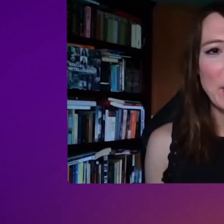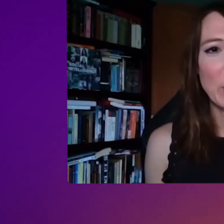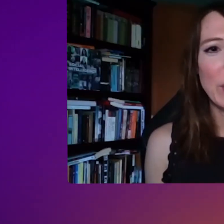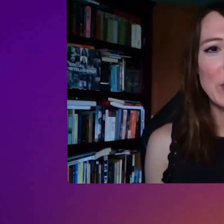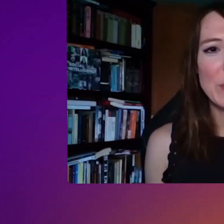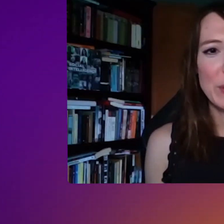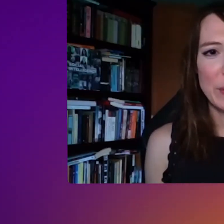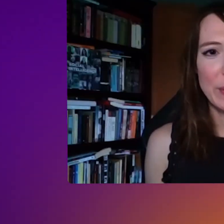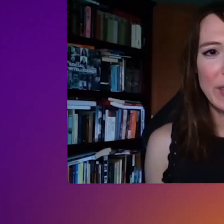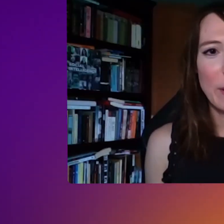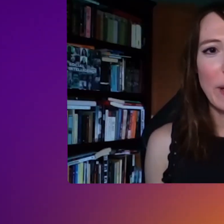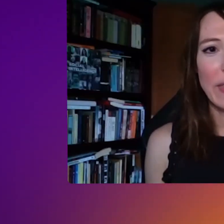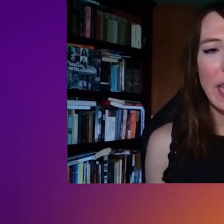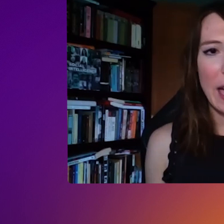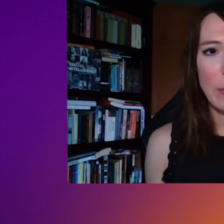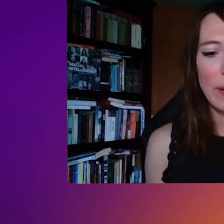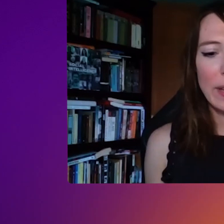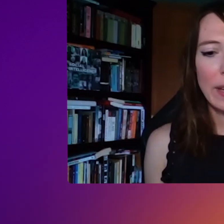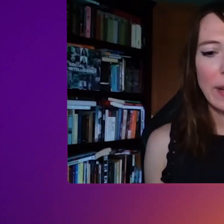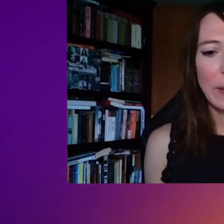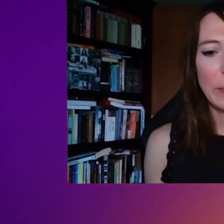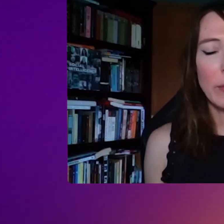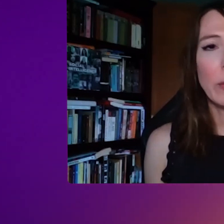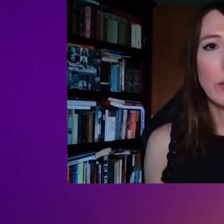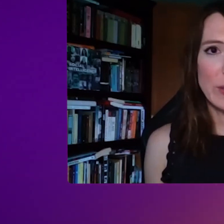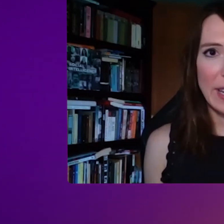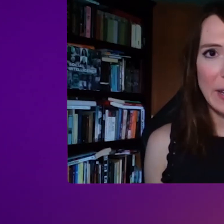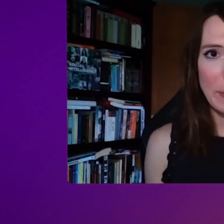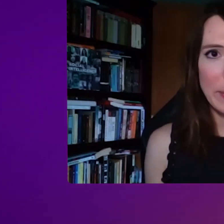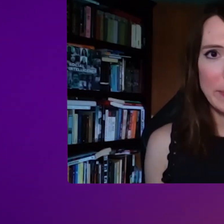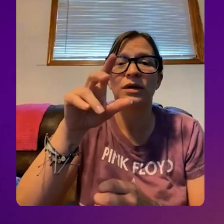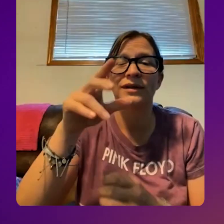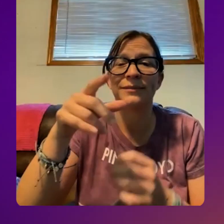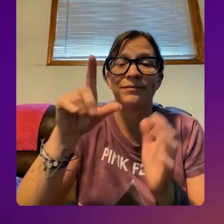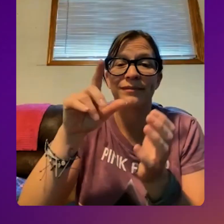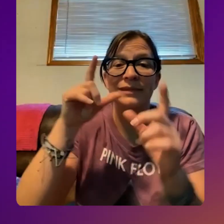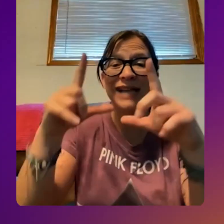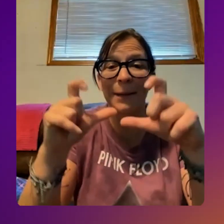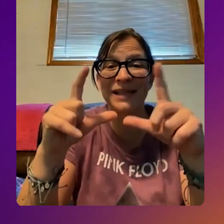about what you knew about the app before you signed up? I just knew that